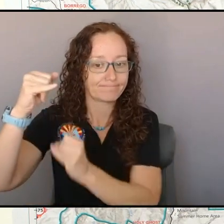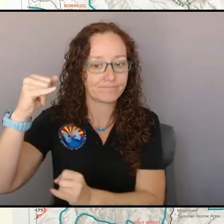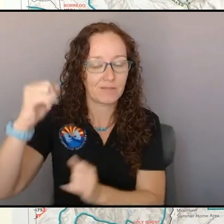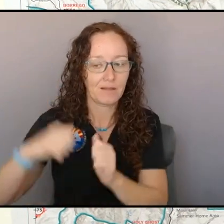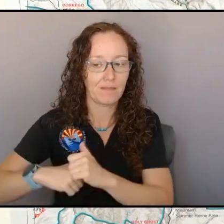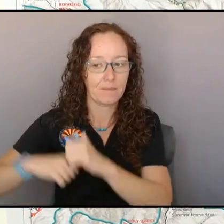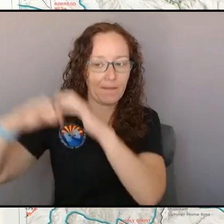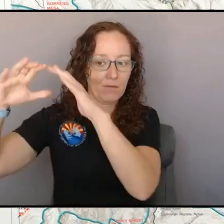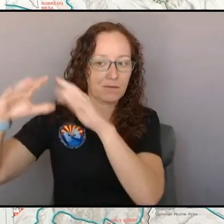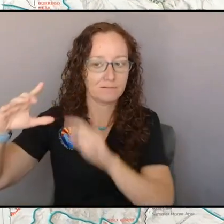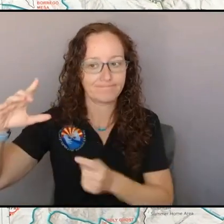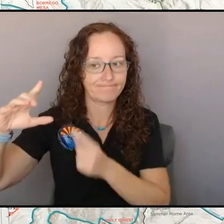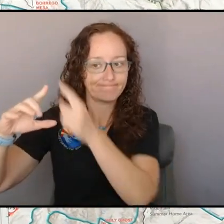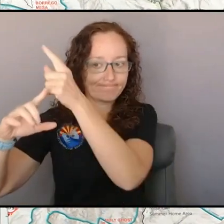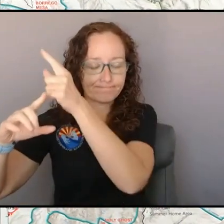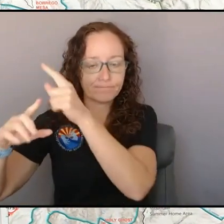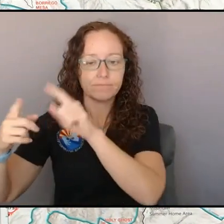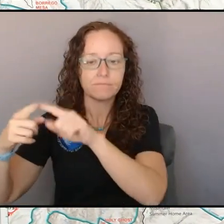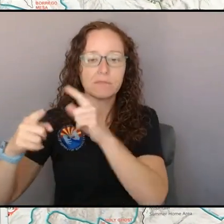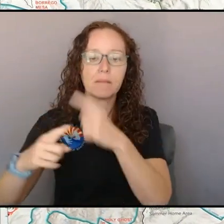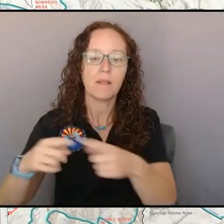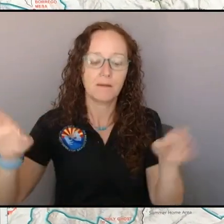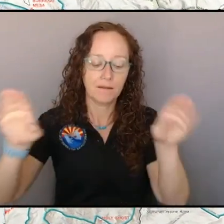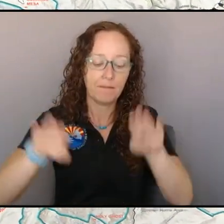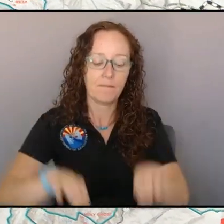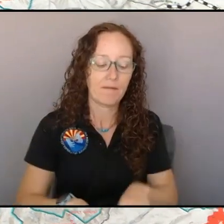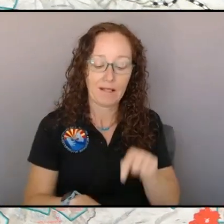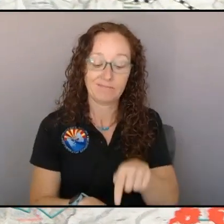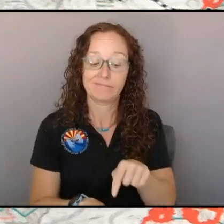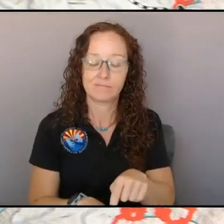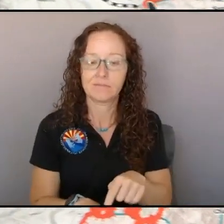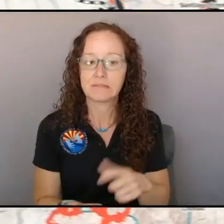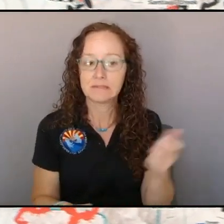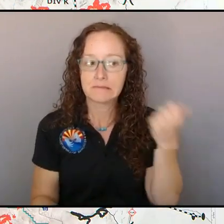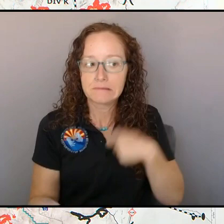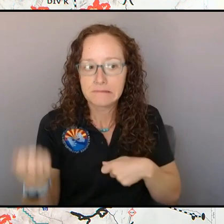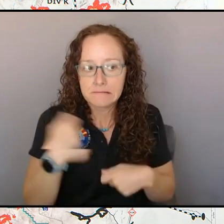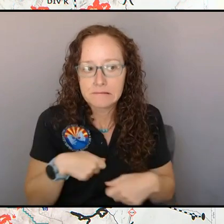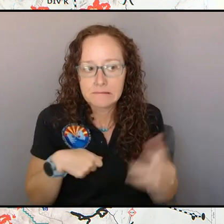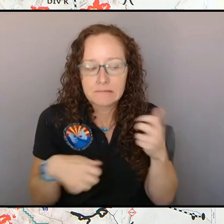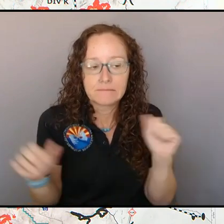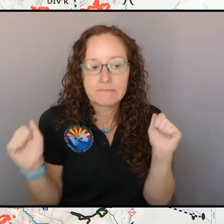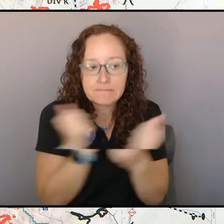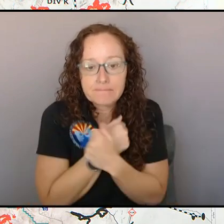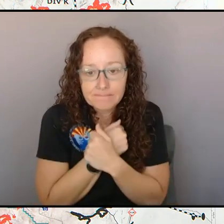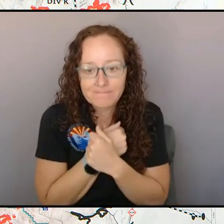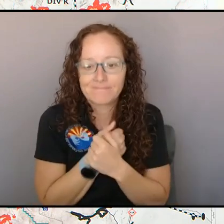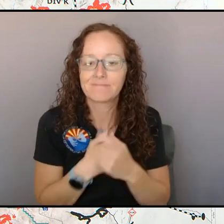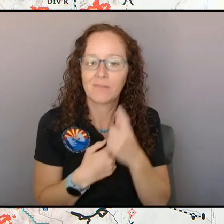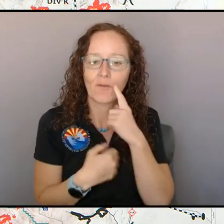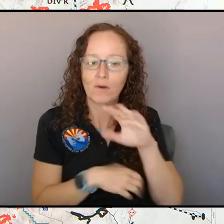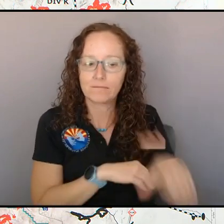of those deep valley bottoms. So, bundle up as we're going into the night tonight. So, really, really quick look at the